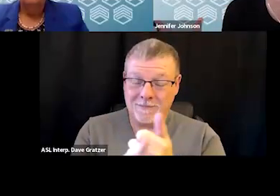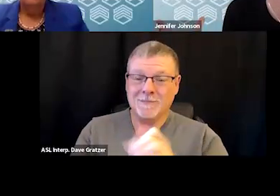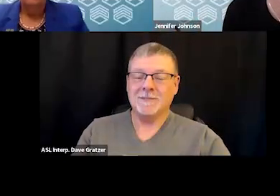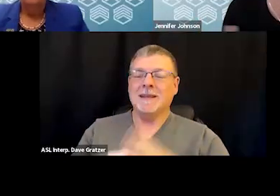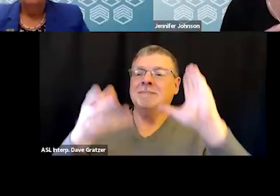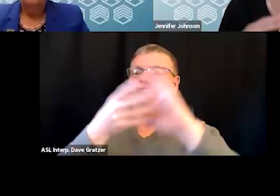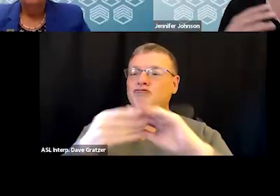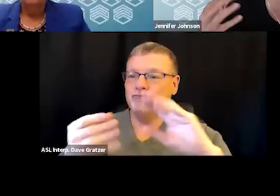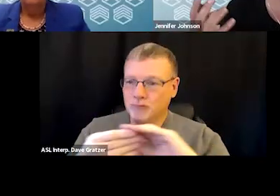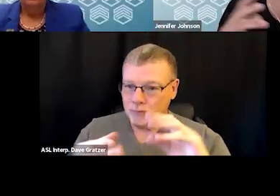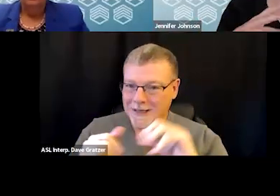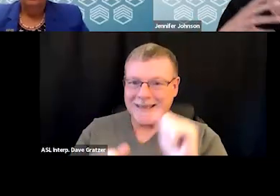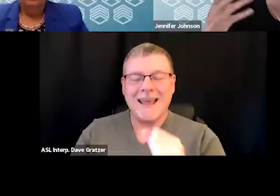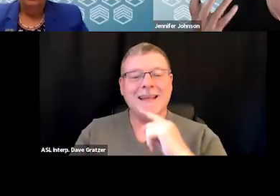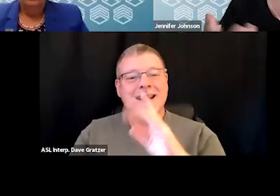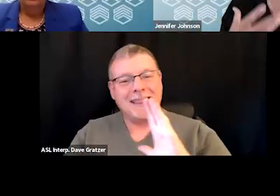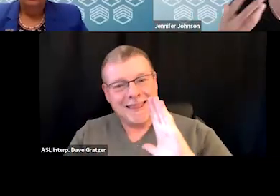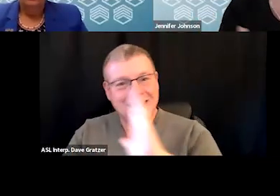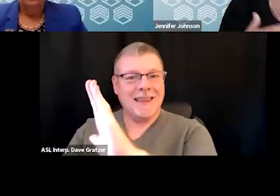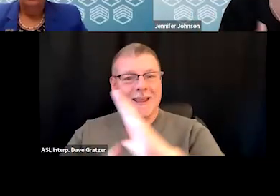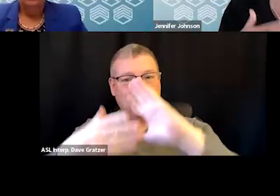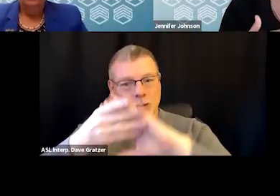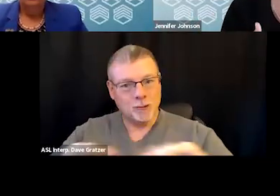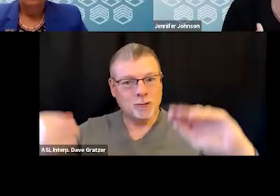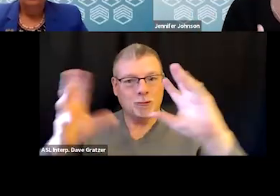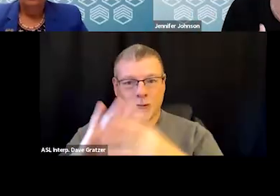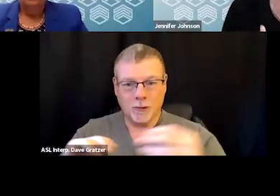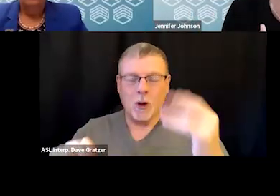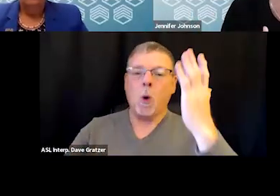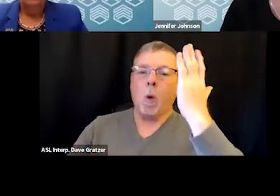autonomy, to be able to tell, tell w- w- why, this is why this happened.